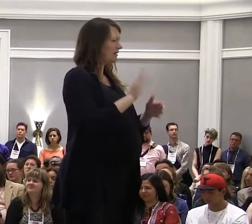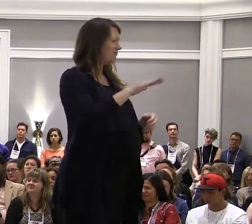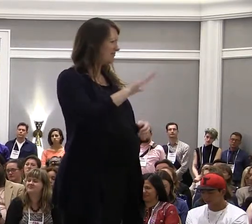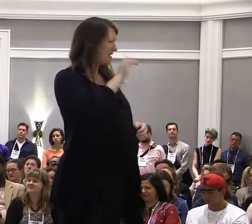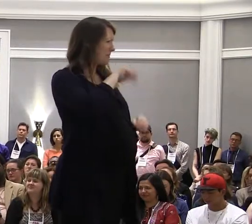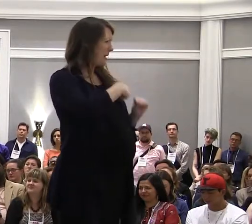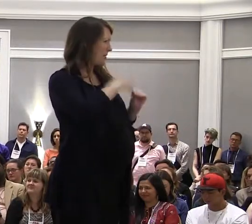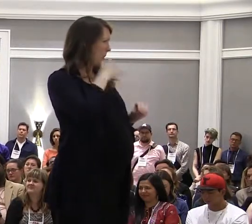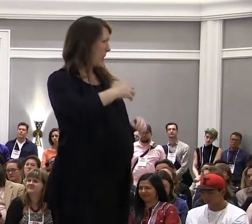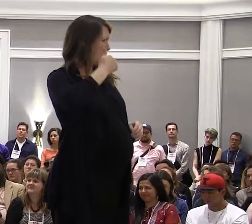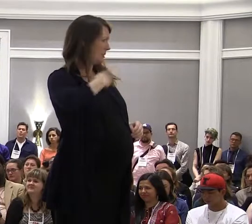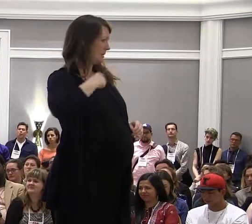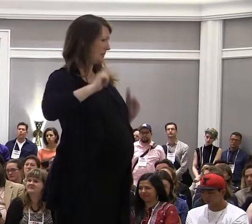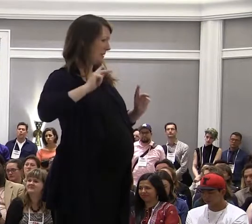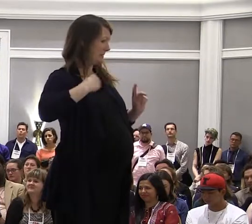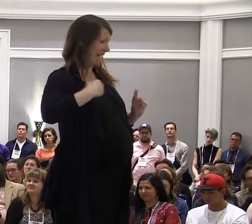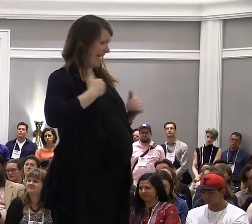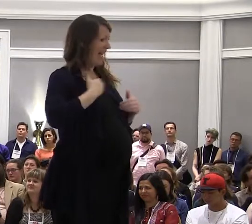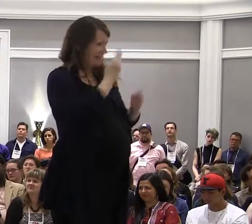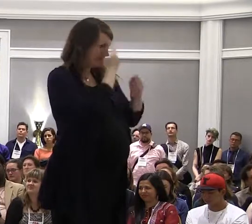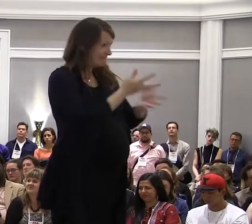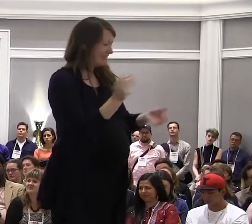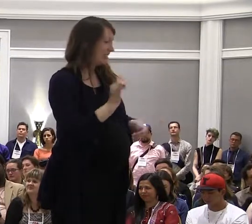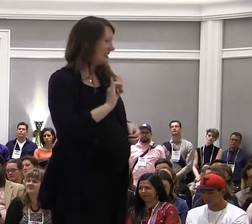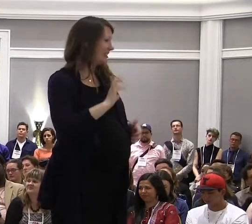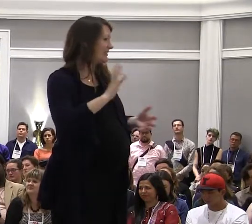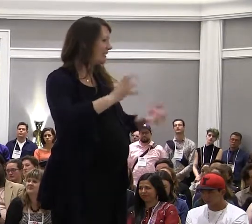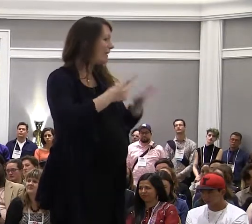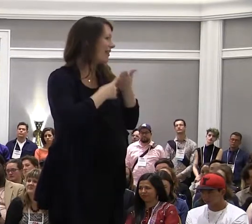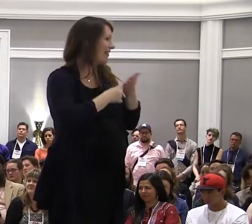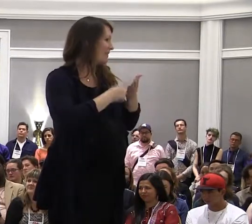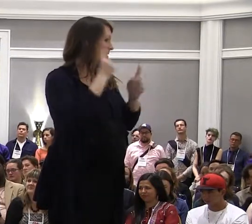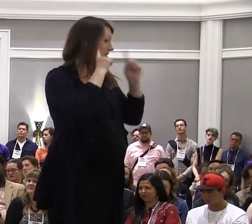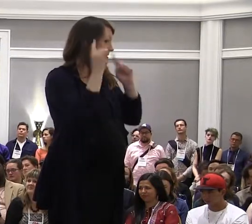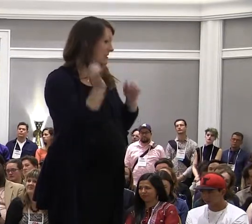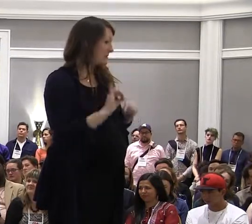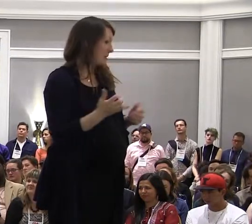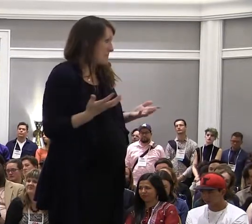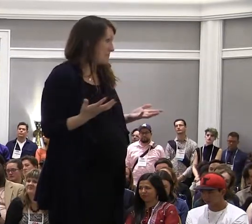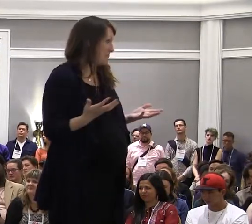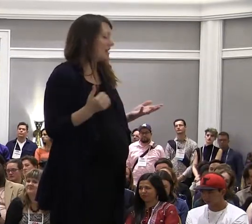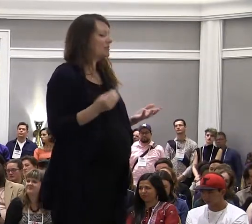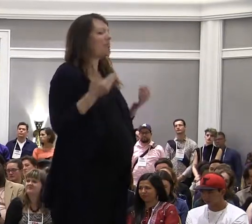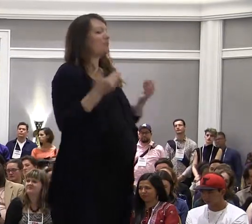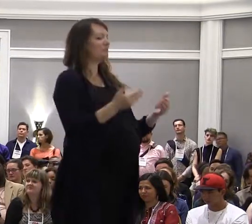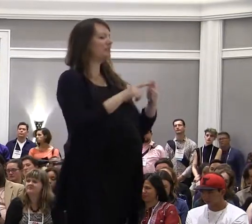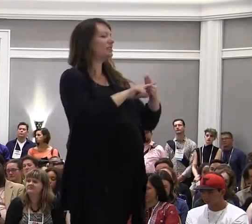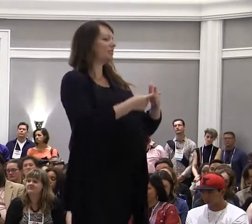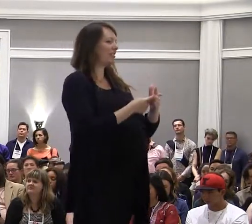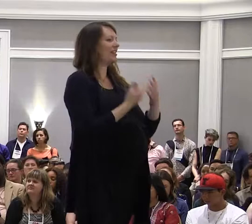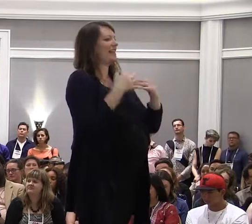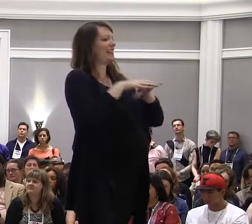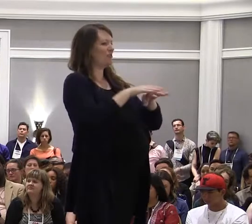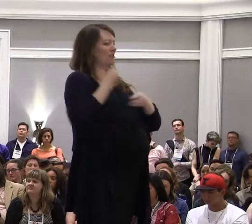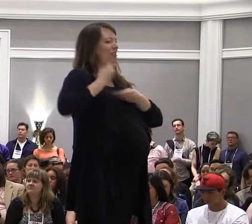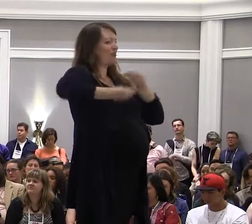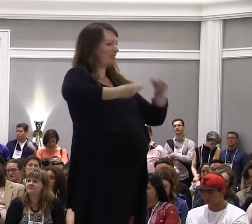Because we have stuff to share and we want to talk through, so then we started these intergenerational meetings.